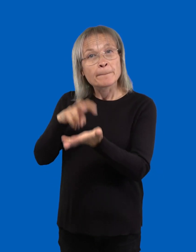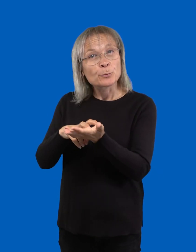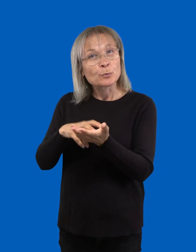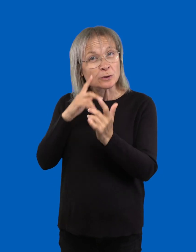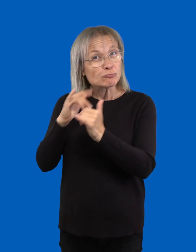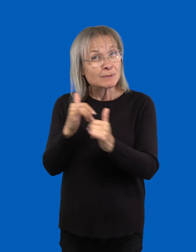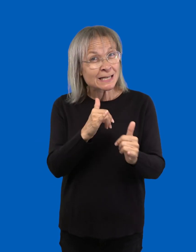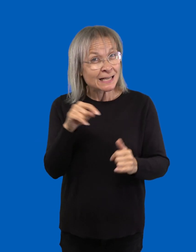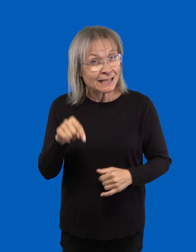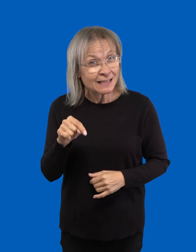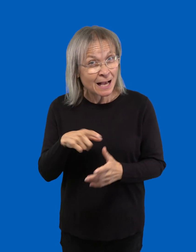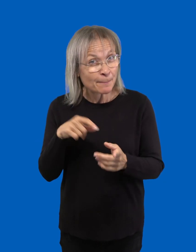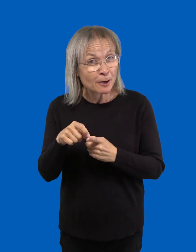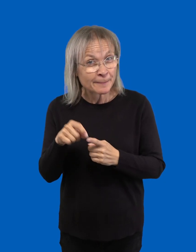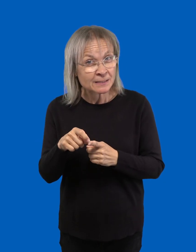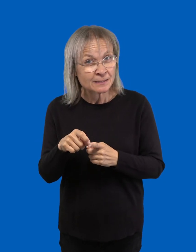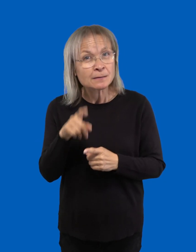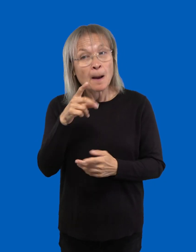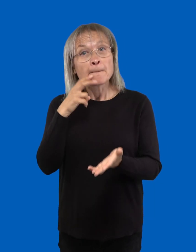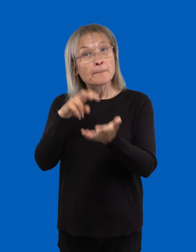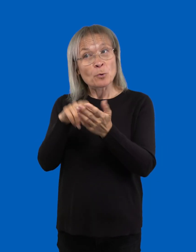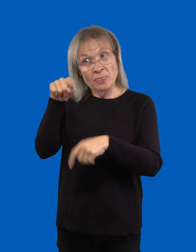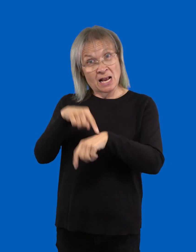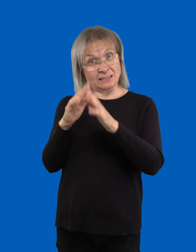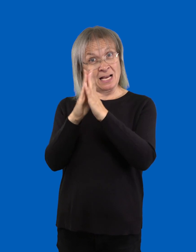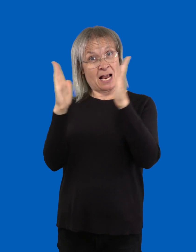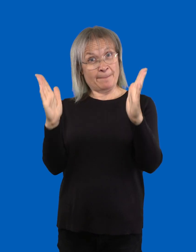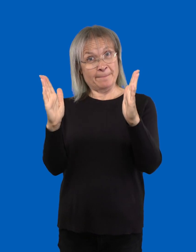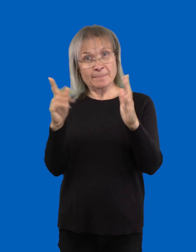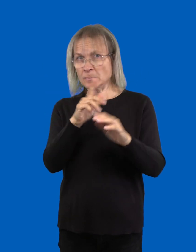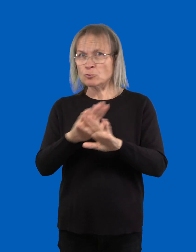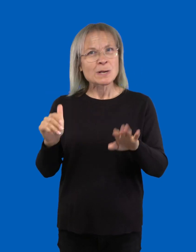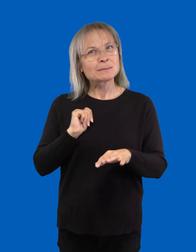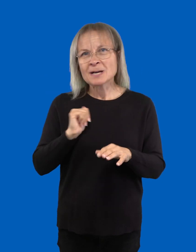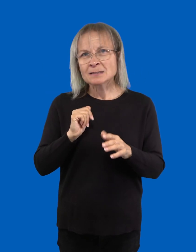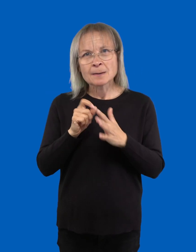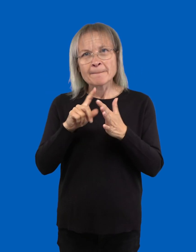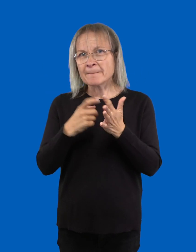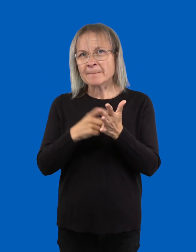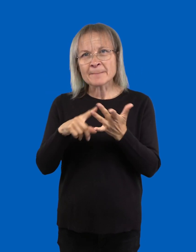Book your screening for when you're not having a period, including the two days before and after you bleed.